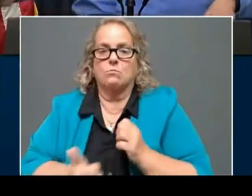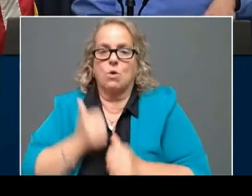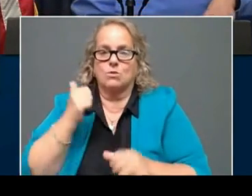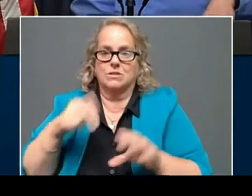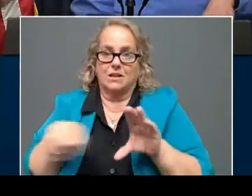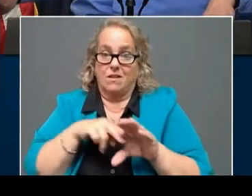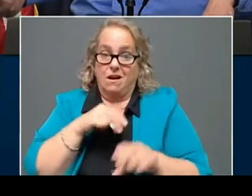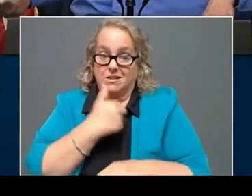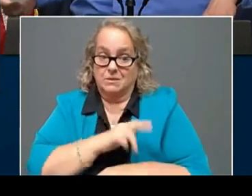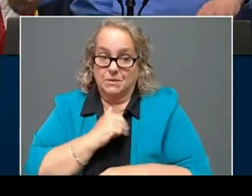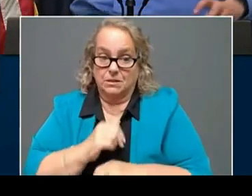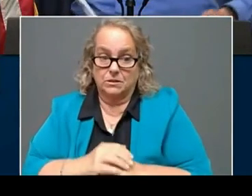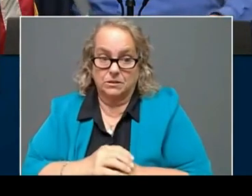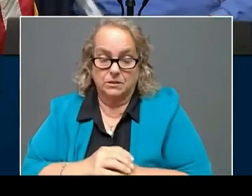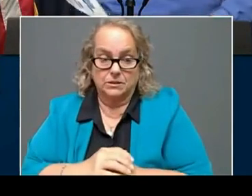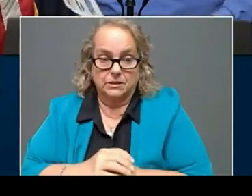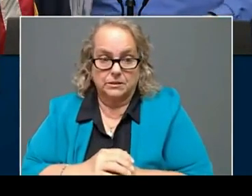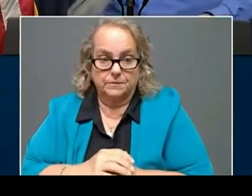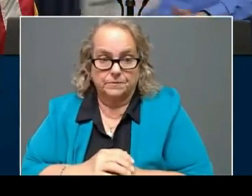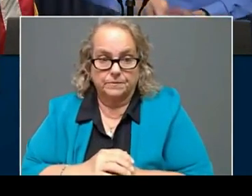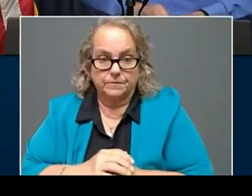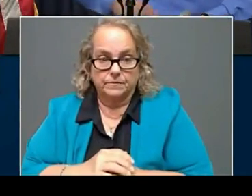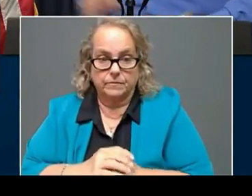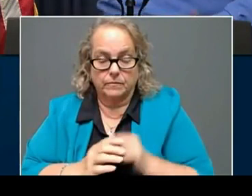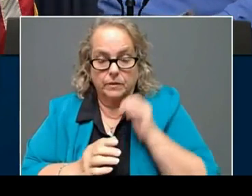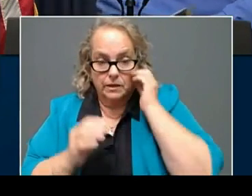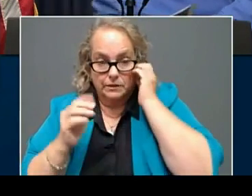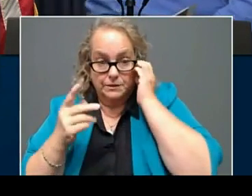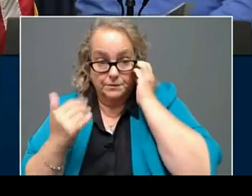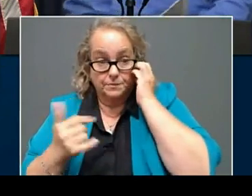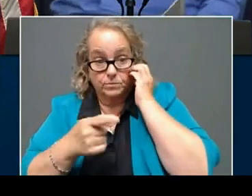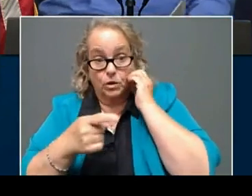just have a couple more and unfinished. So this shows the United States on the